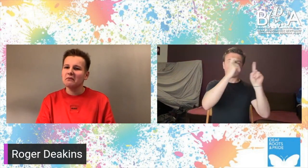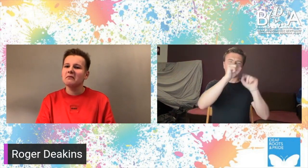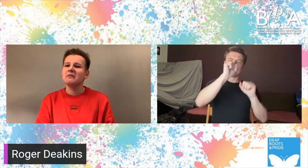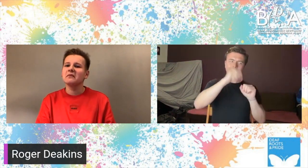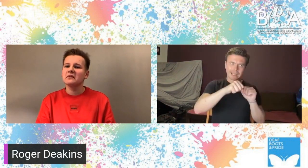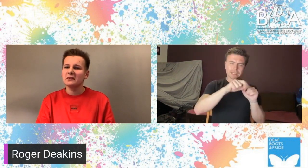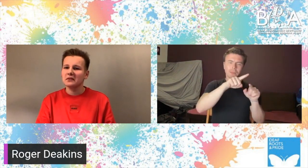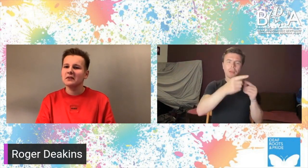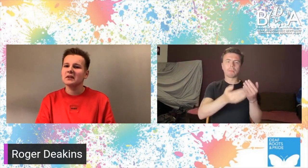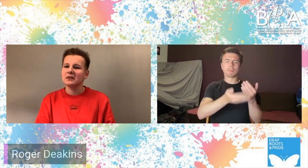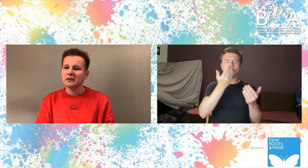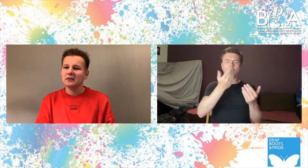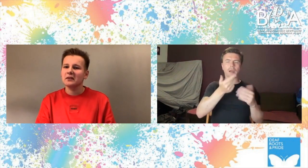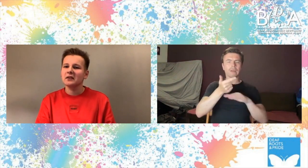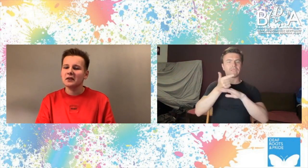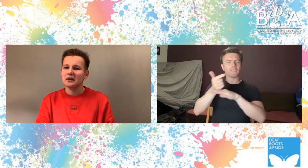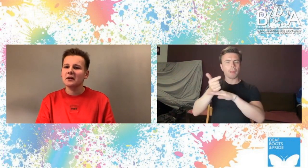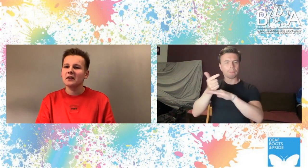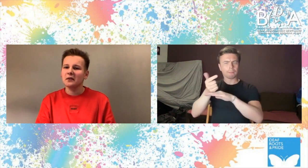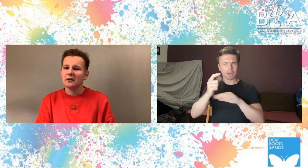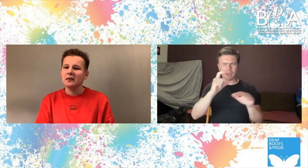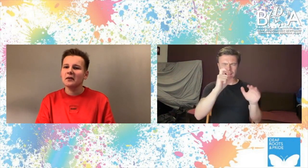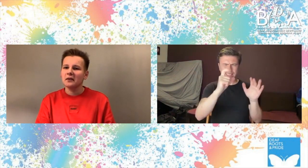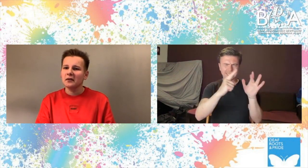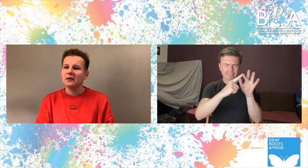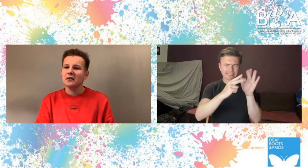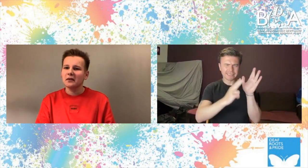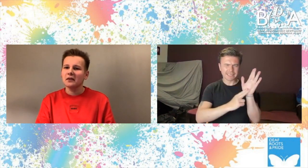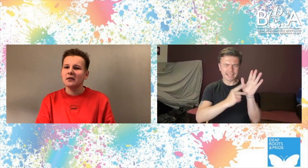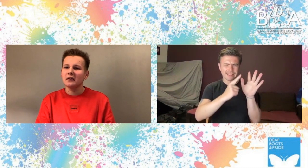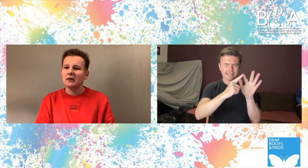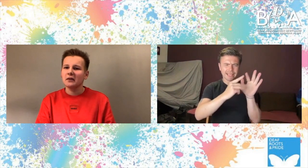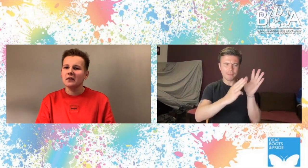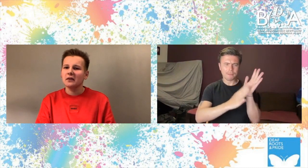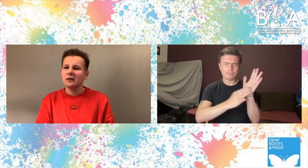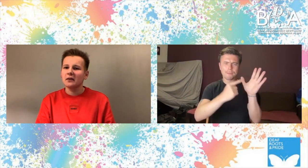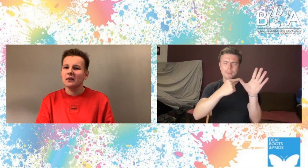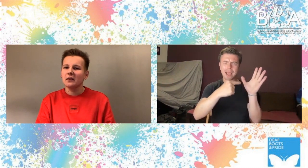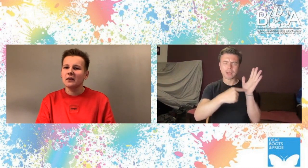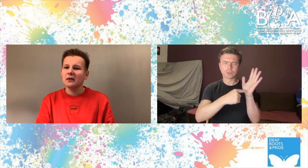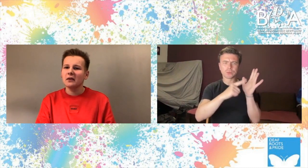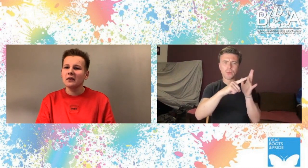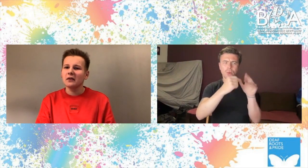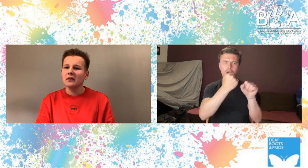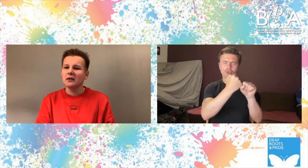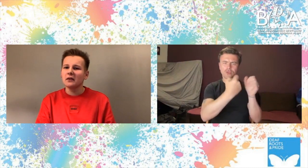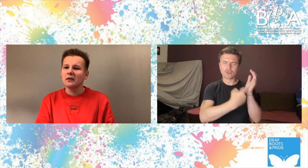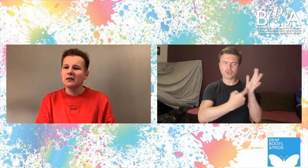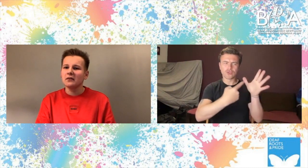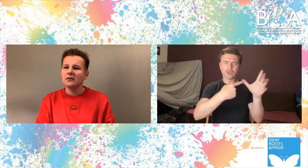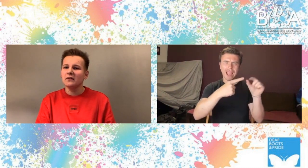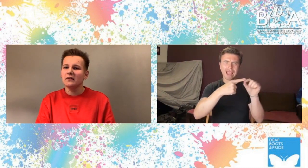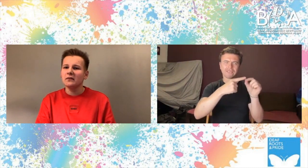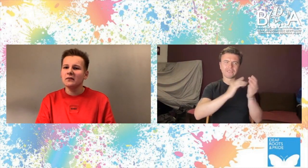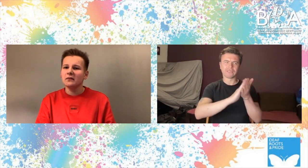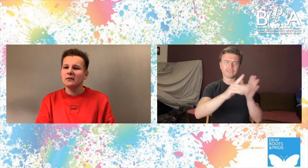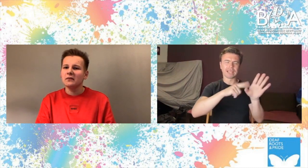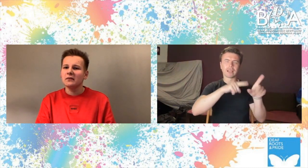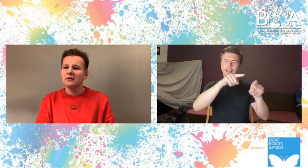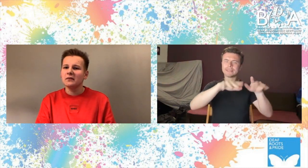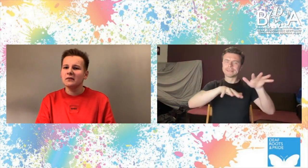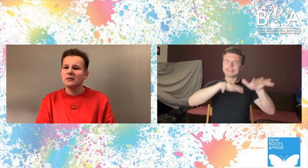He does photography, but he is more of a filmmaker, a cinematographer really.